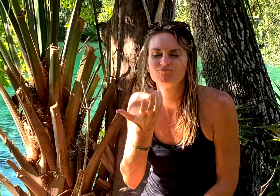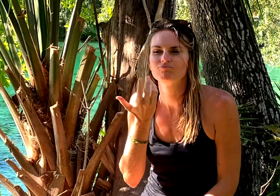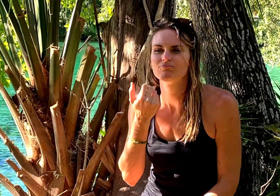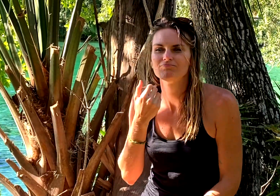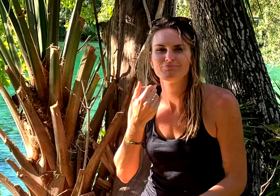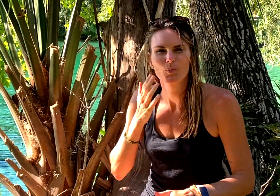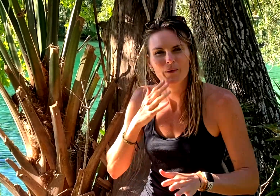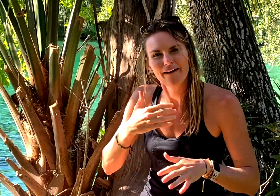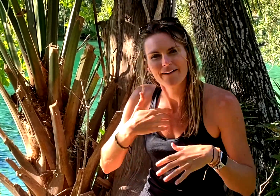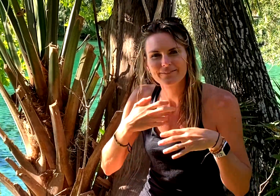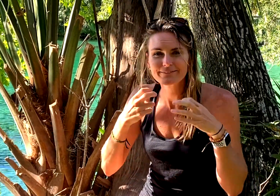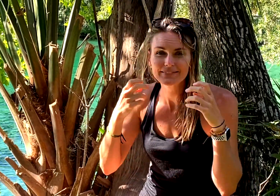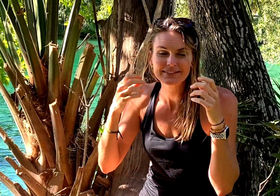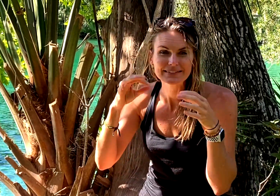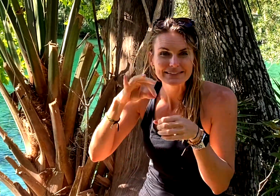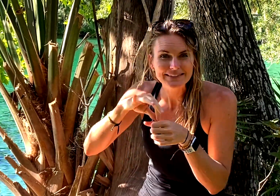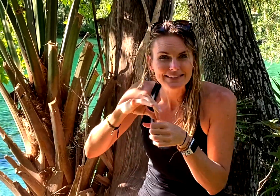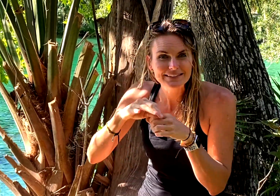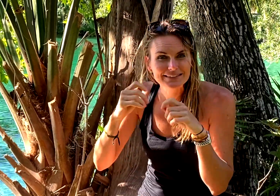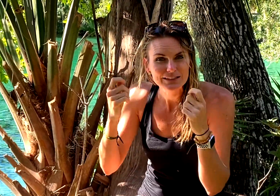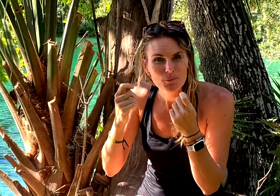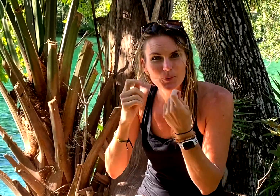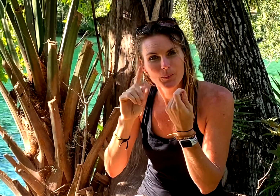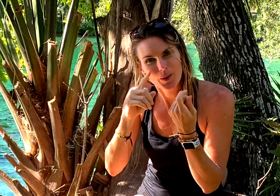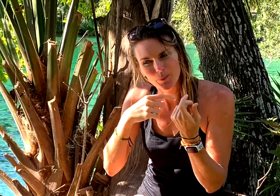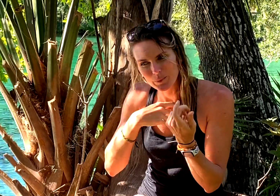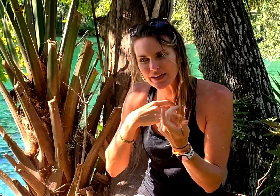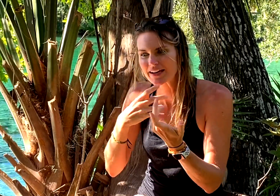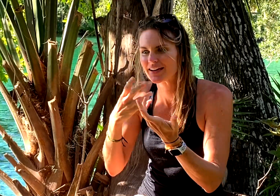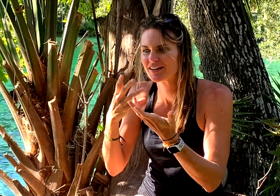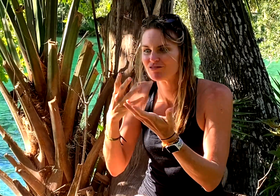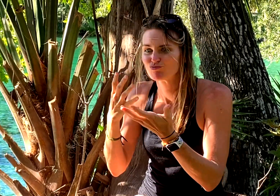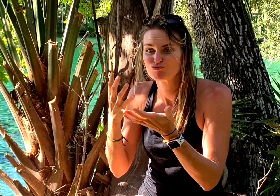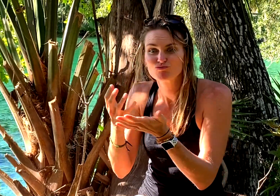you what you would like to share.